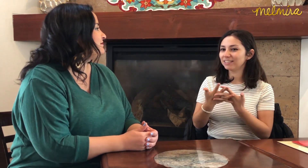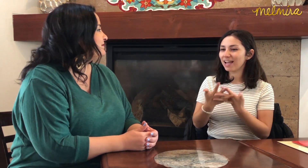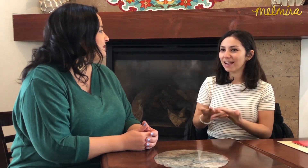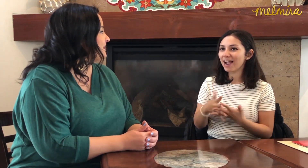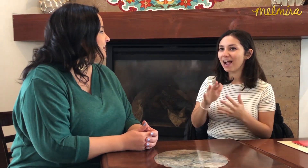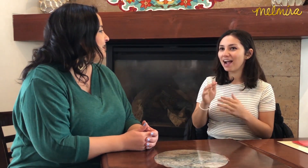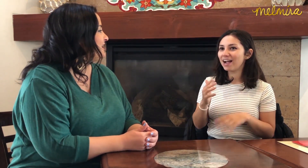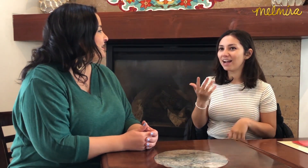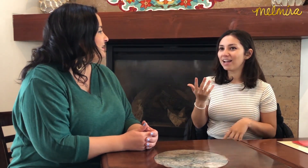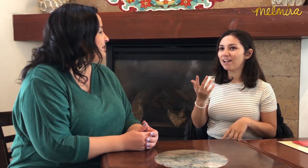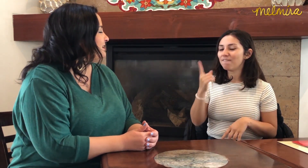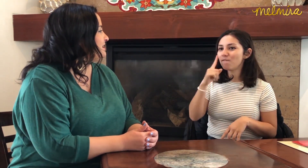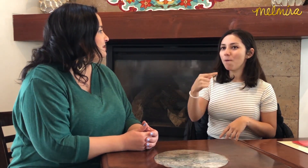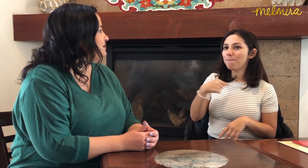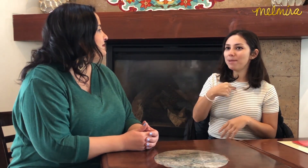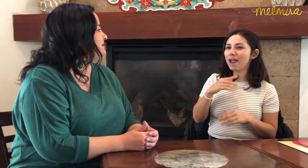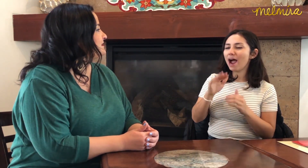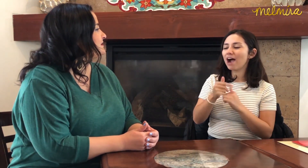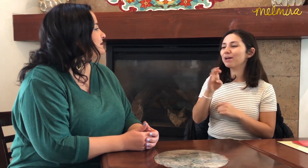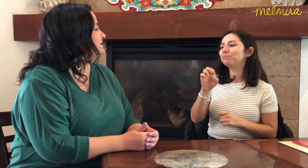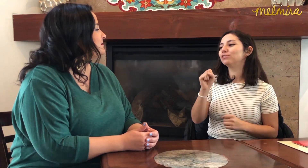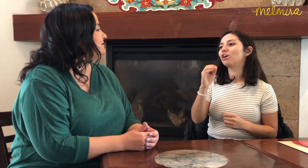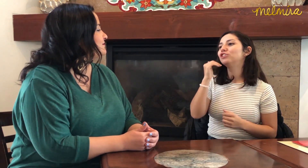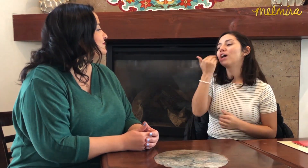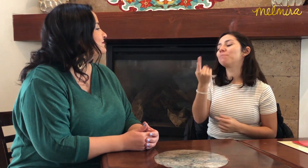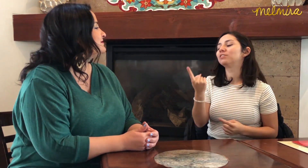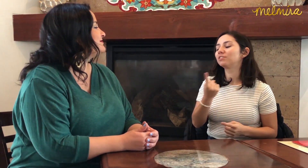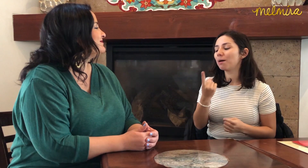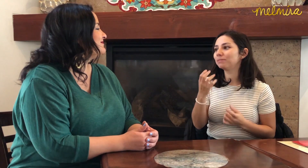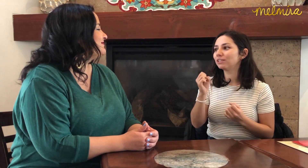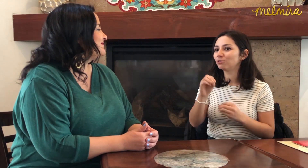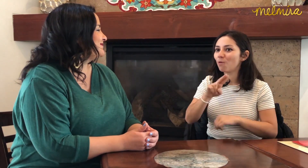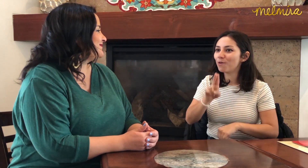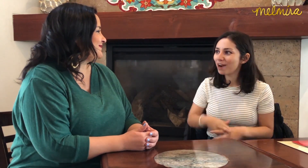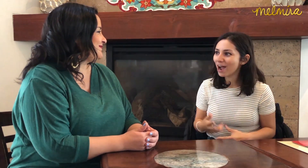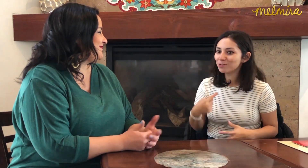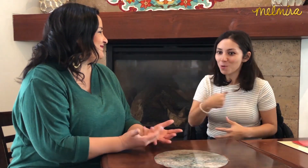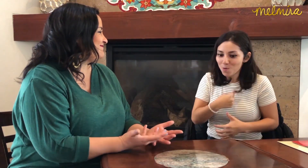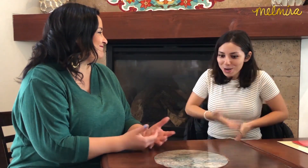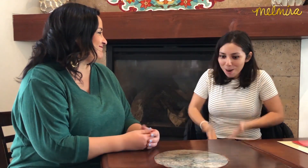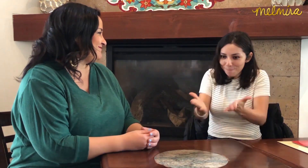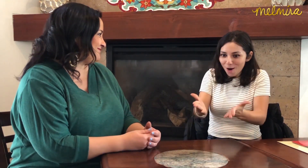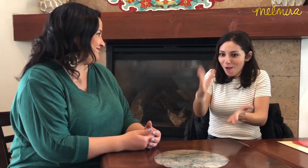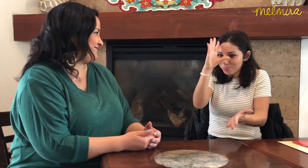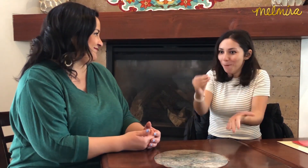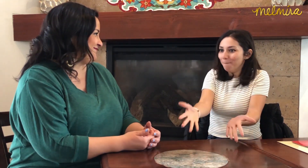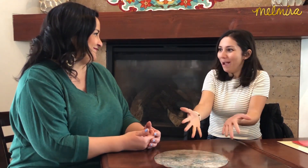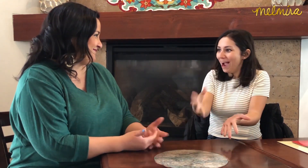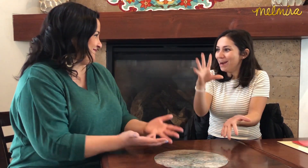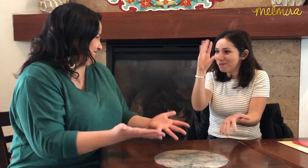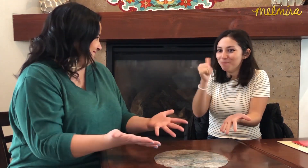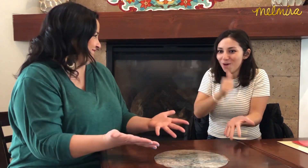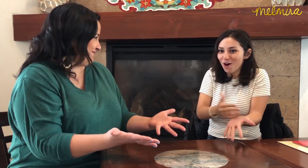And...for me, how can I be ashamed of something so natural? We give birth to boys and girls!